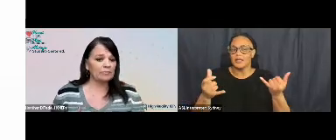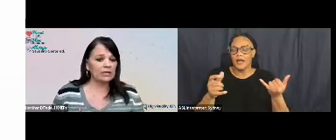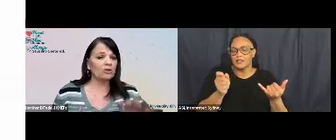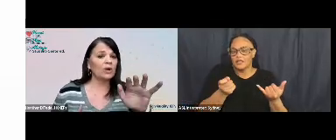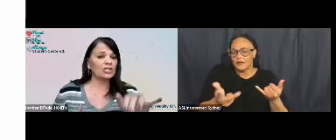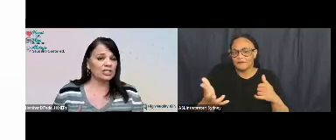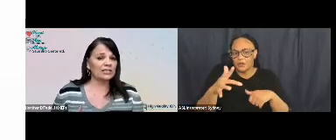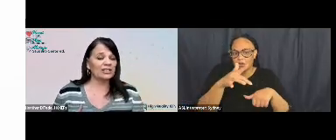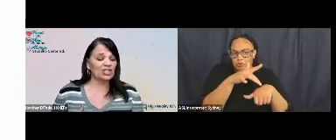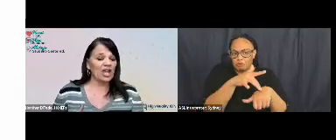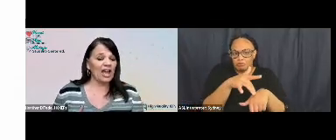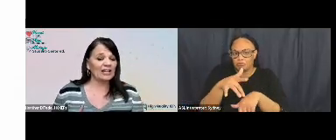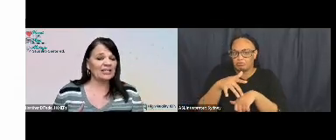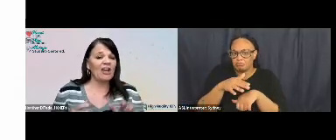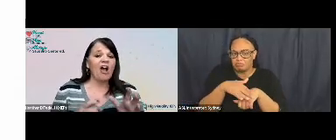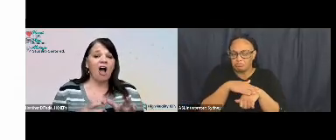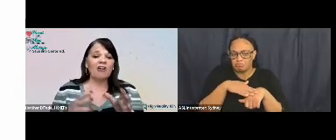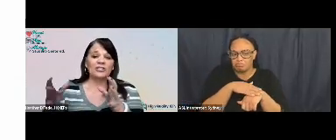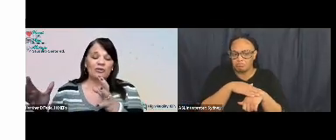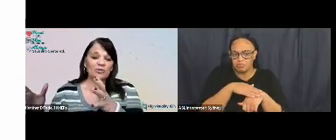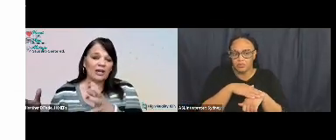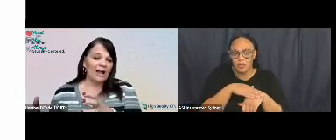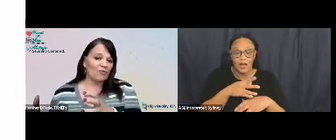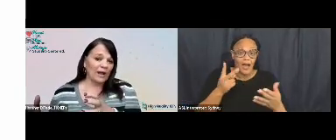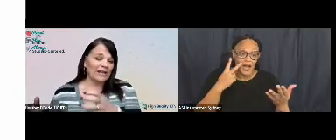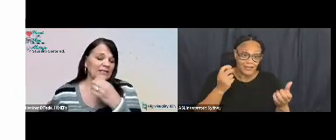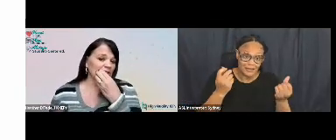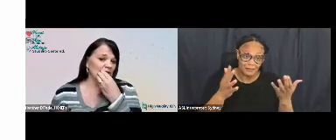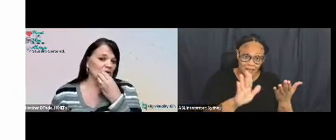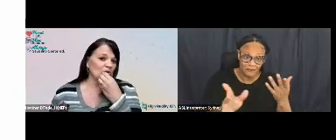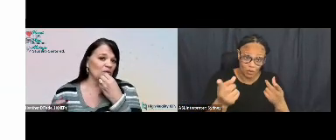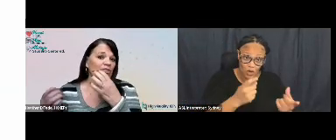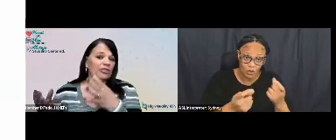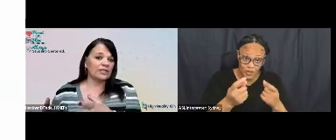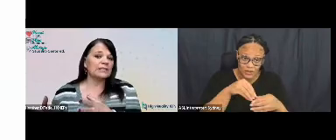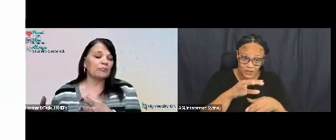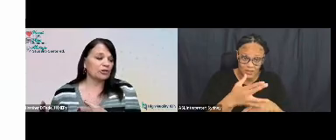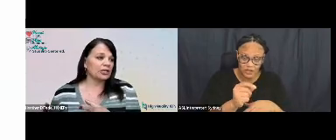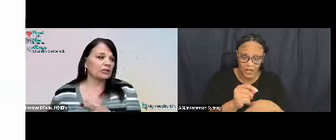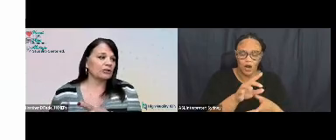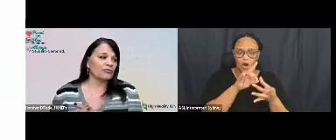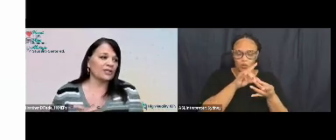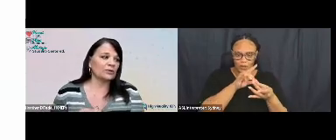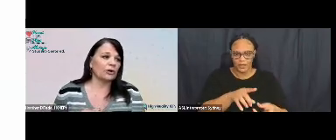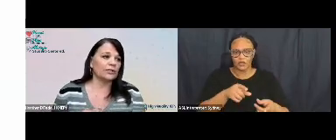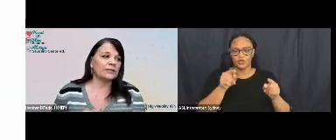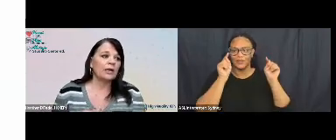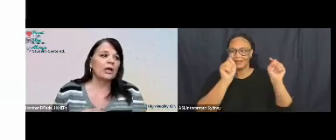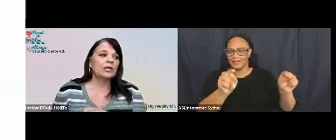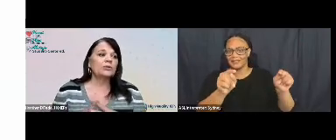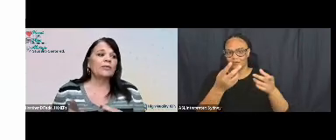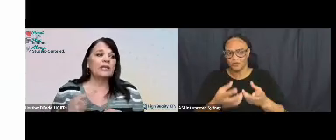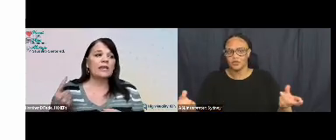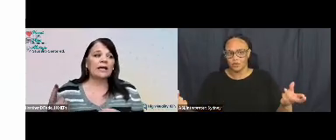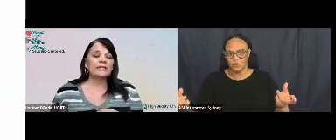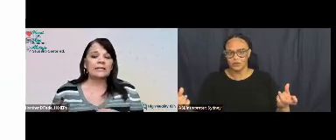and I think many of the questions in the chat also tie right to this particular resource. So on the